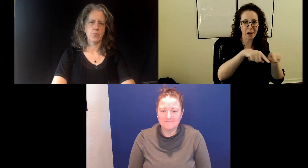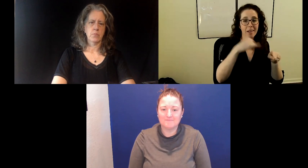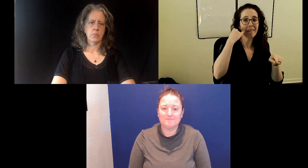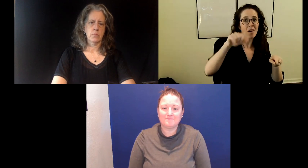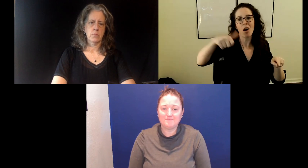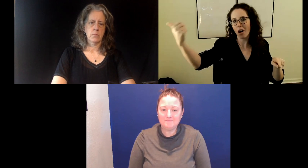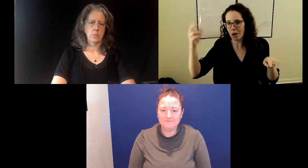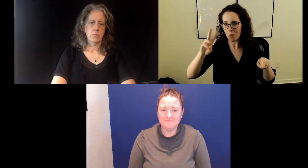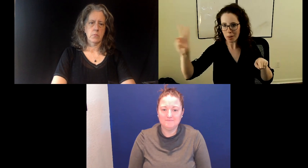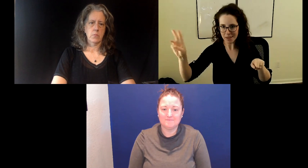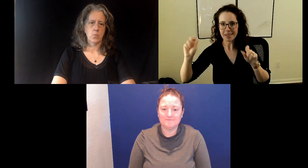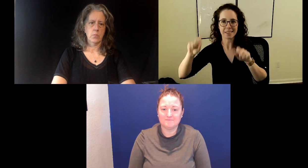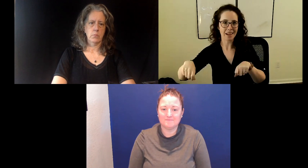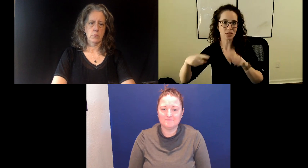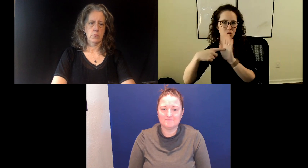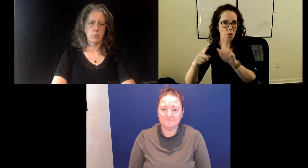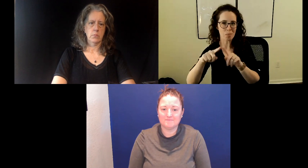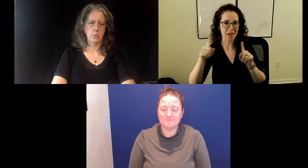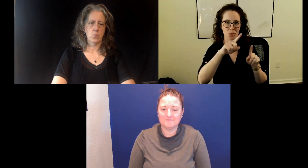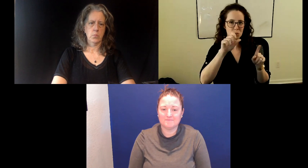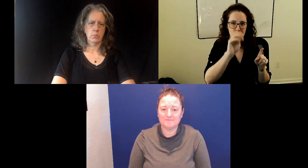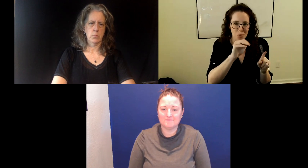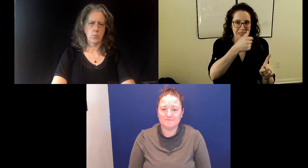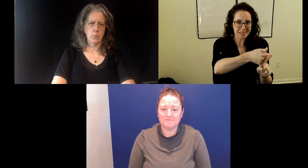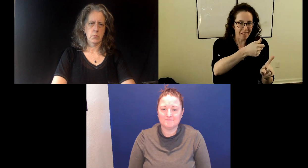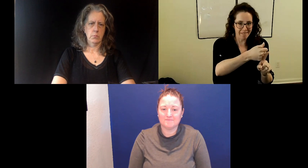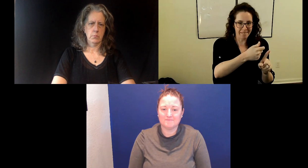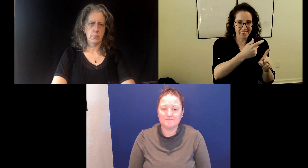them look this is what we're doing this is that um i know there are other websites that you can do